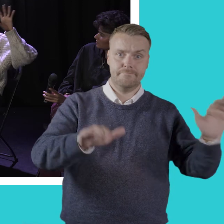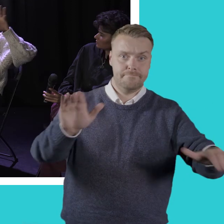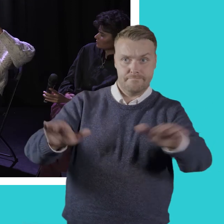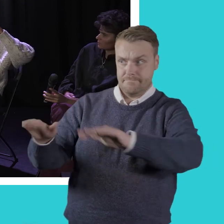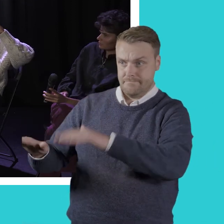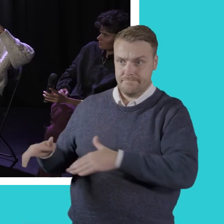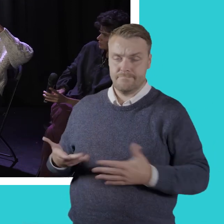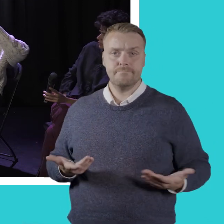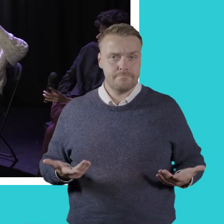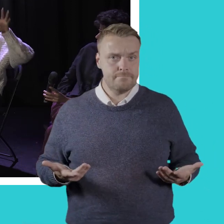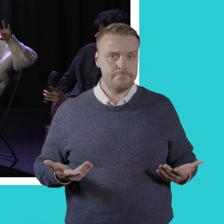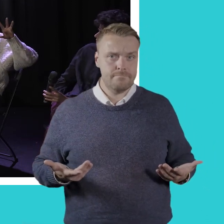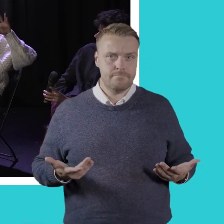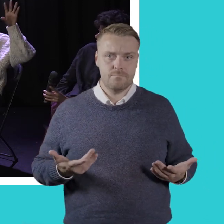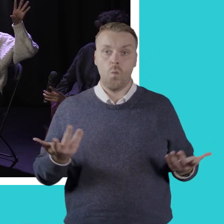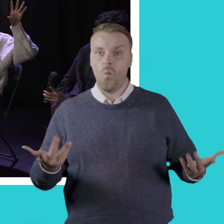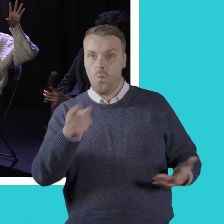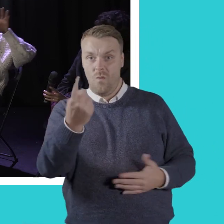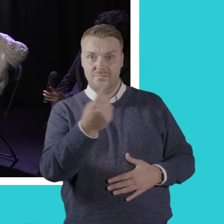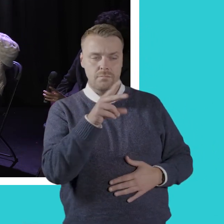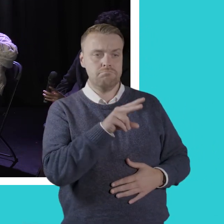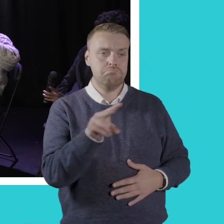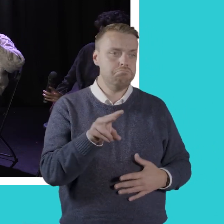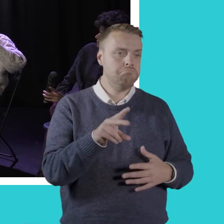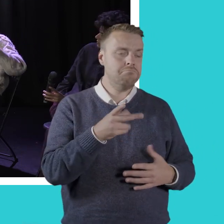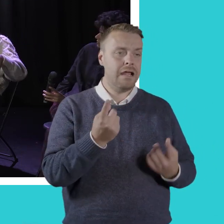is there anything that suits me and being I don't see myself there I don't see myself there then